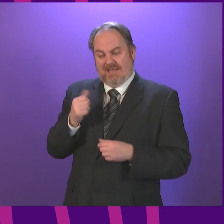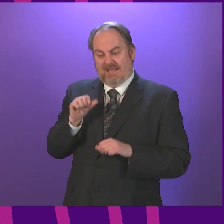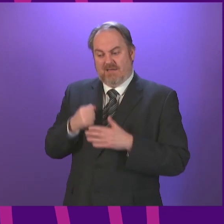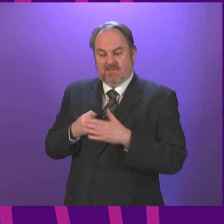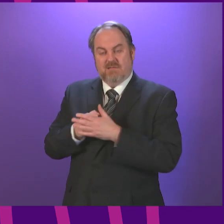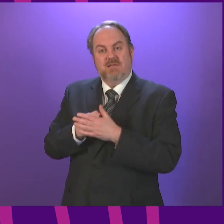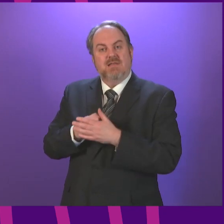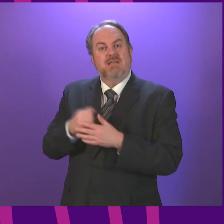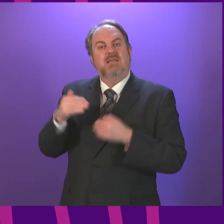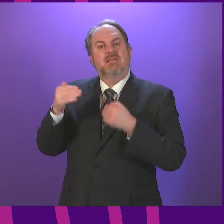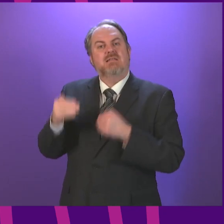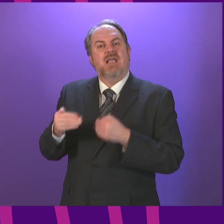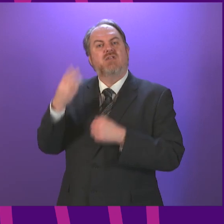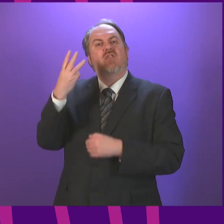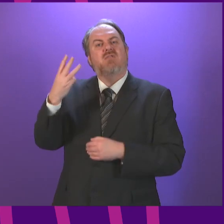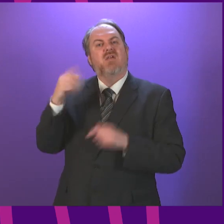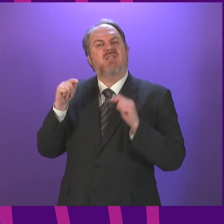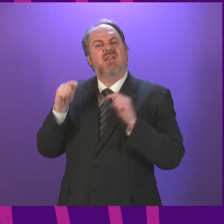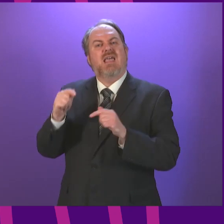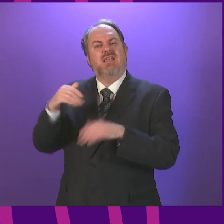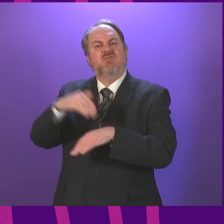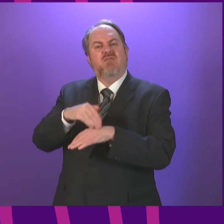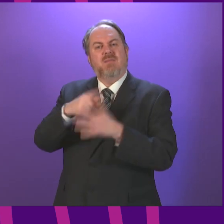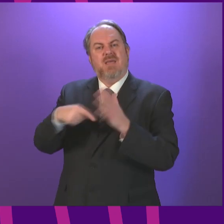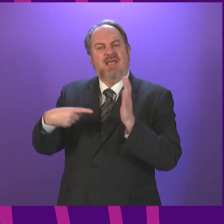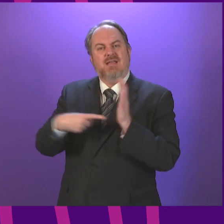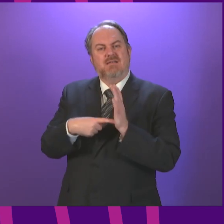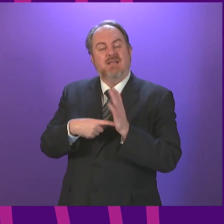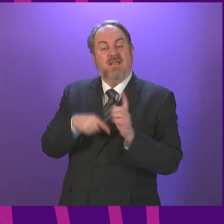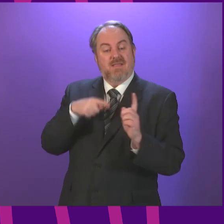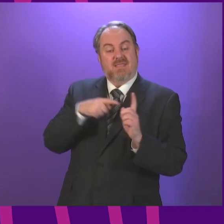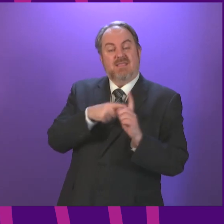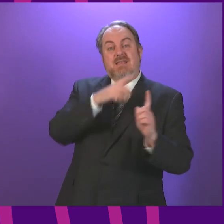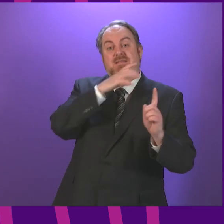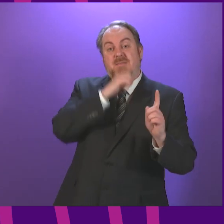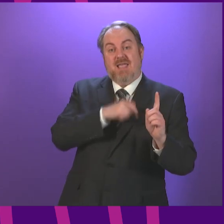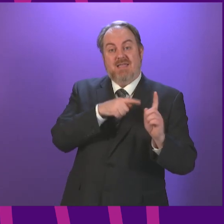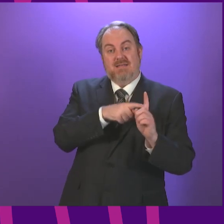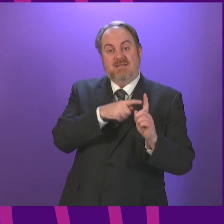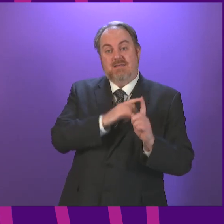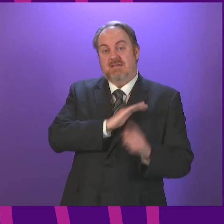(Scotland) Bill, yesterday. It is a tweet by a man who is a member of a cross-party